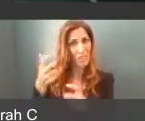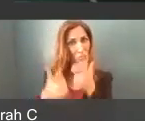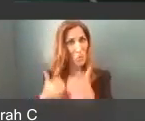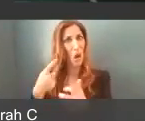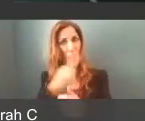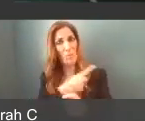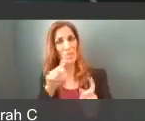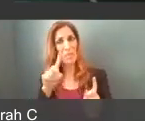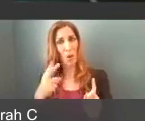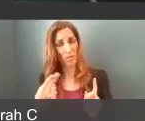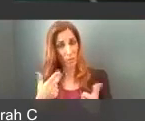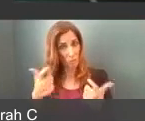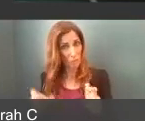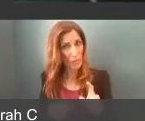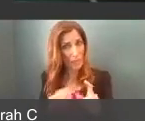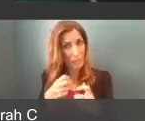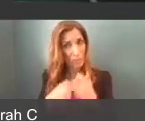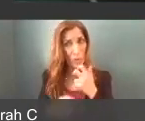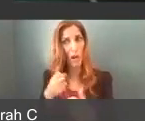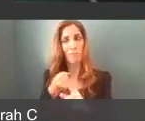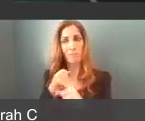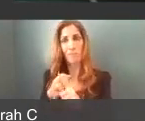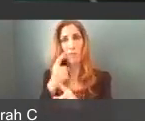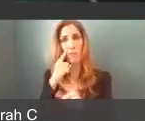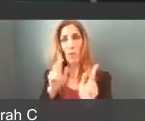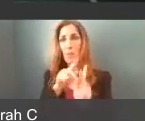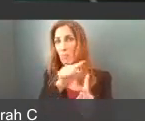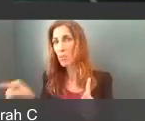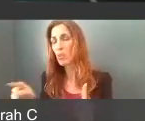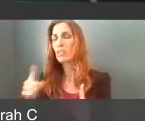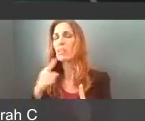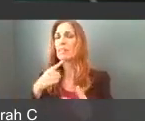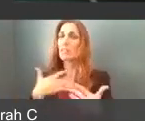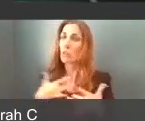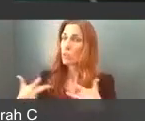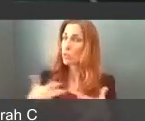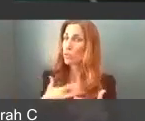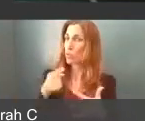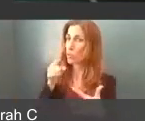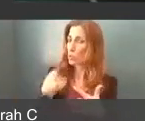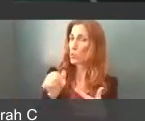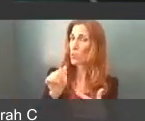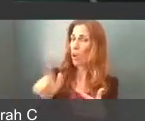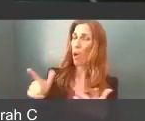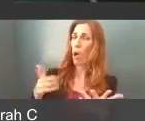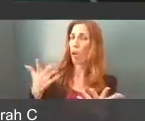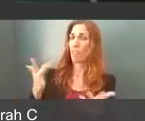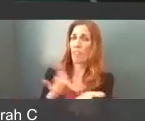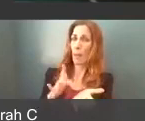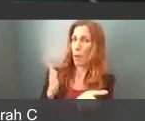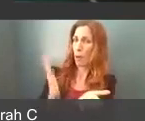going to have on people. Is it, is that a concern to you at all, the medical side of it, the delay?